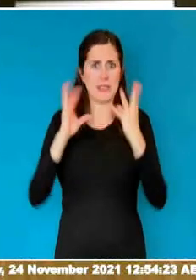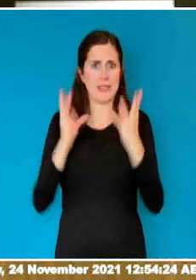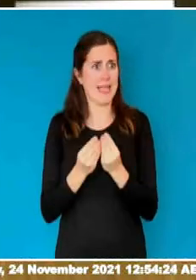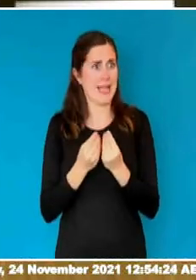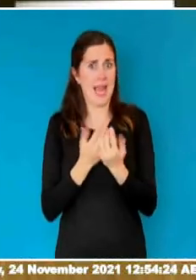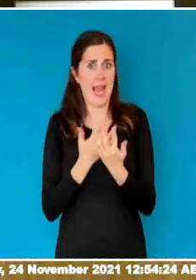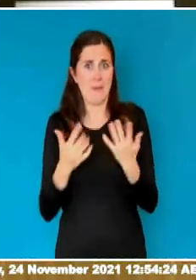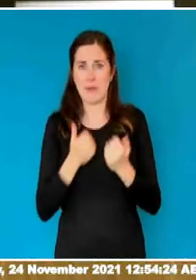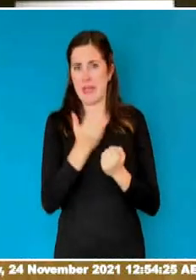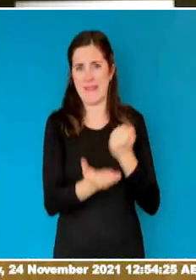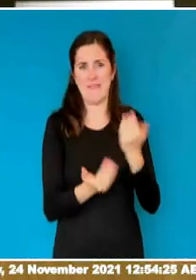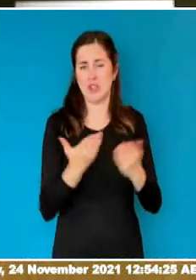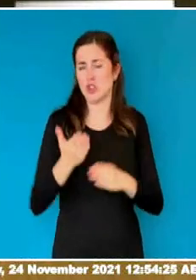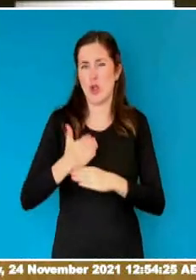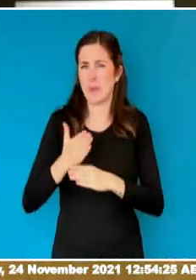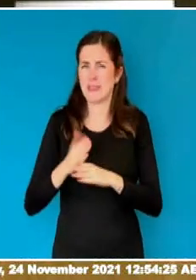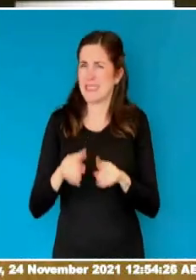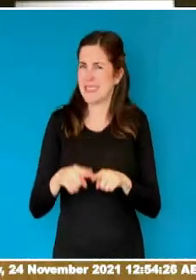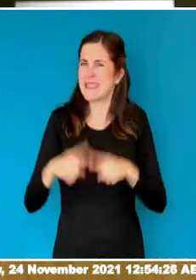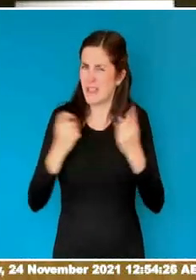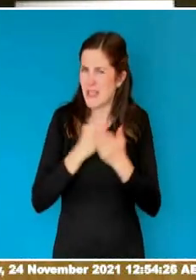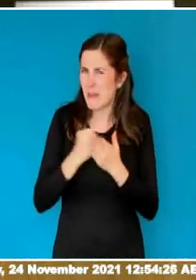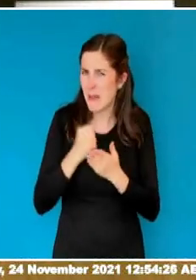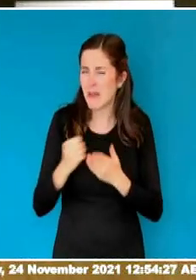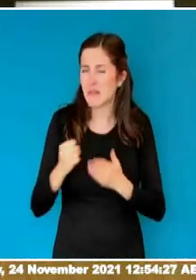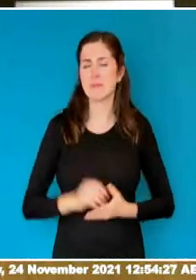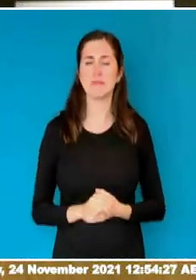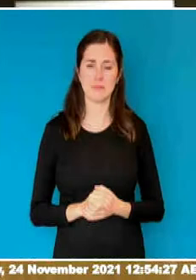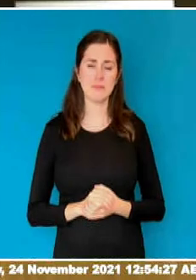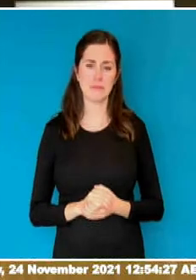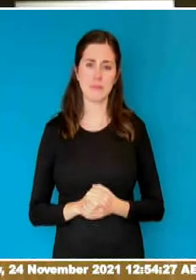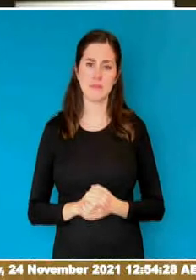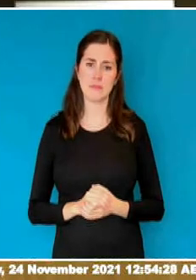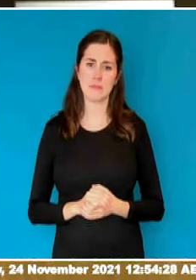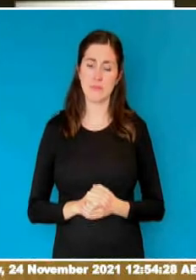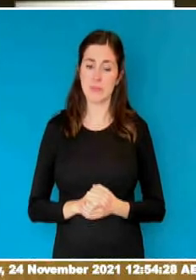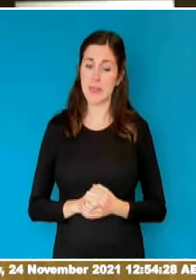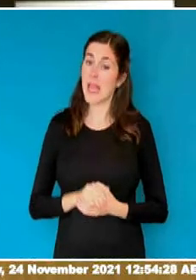gave roles to, if I can draw that distinction. That's true.